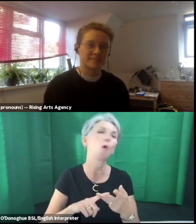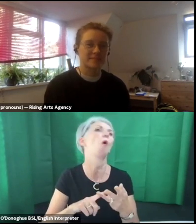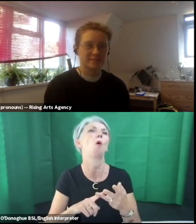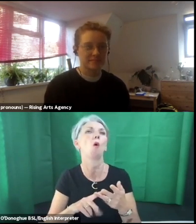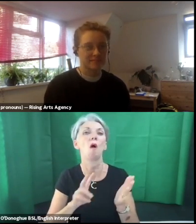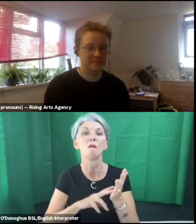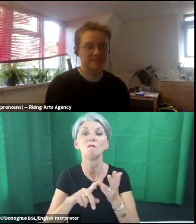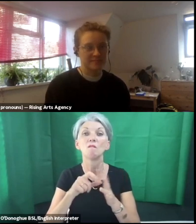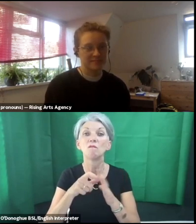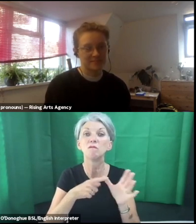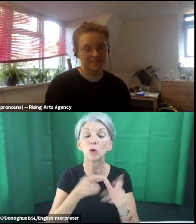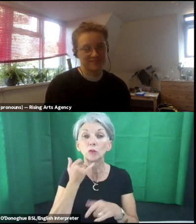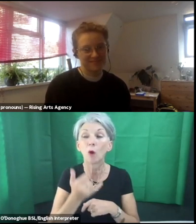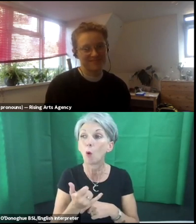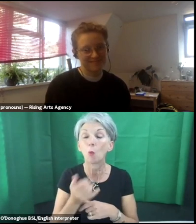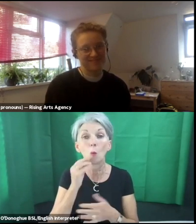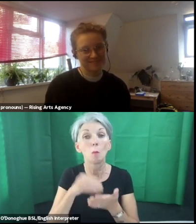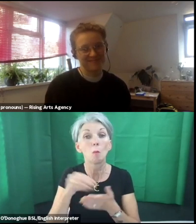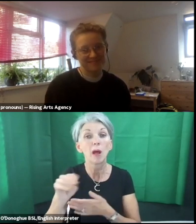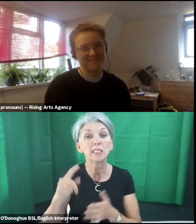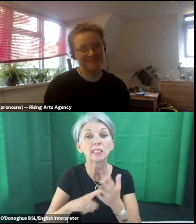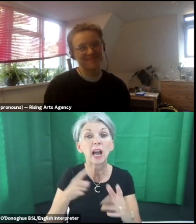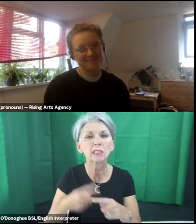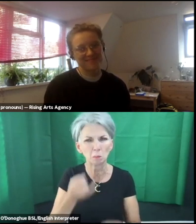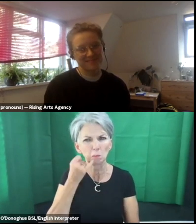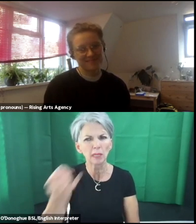And I was like, yeah, I'm pissed off about that too, I want to do something about it.